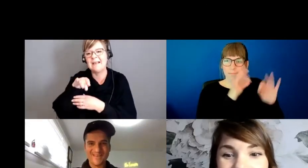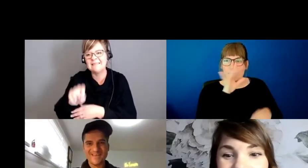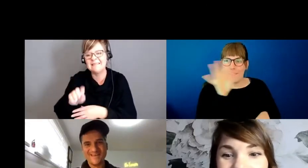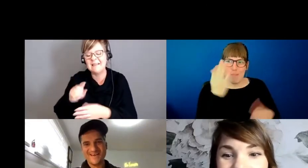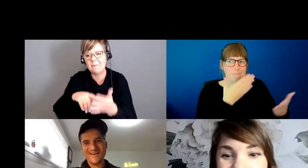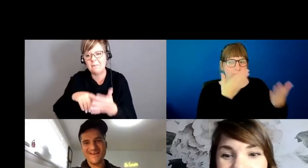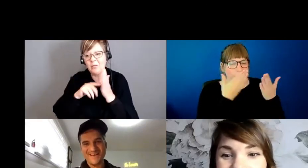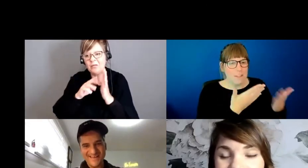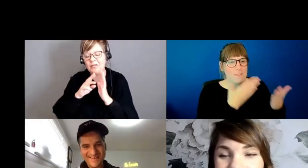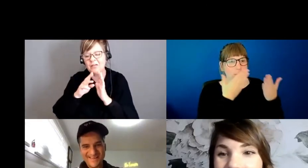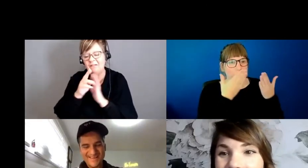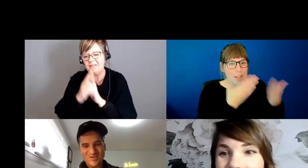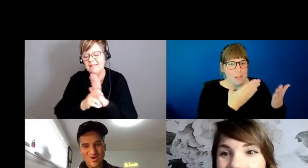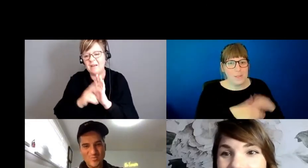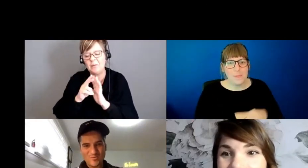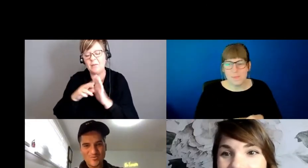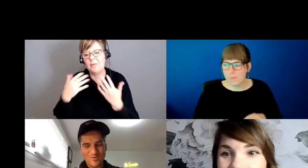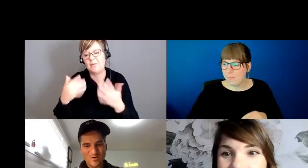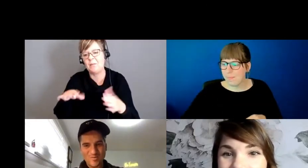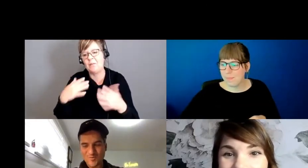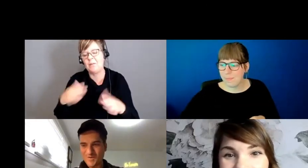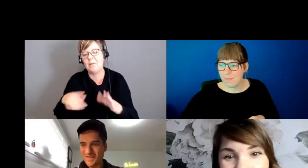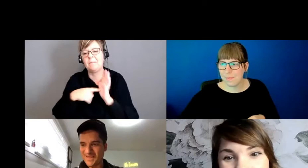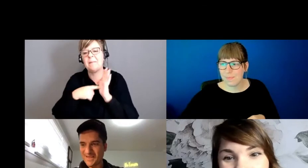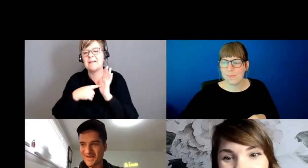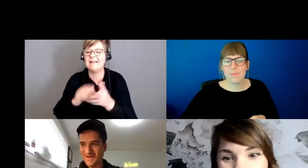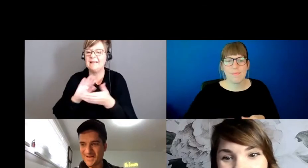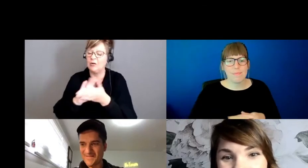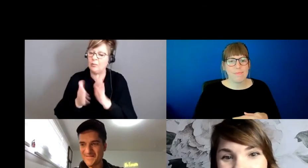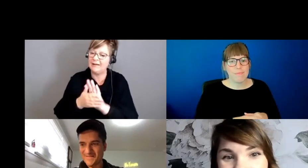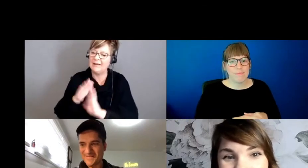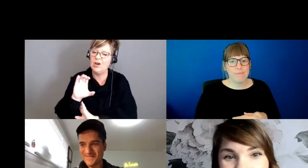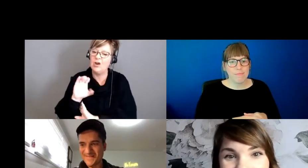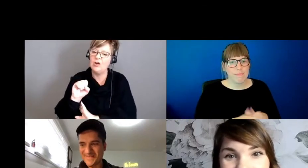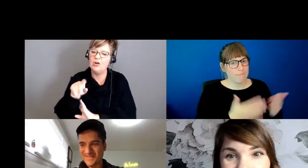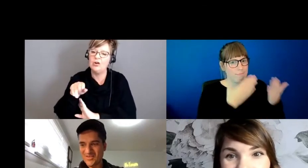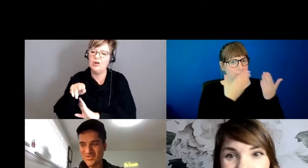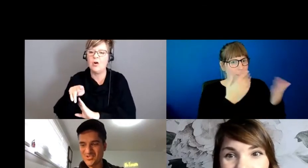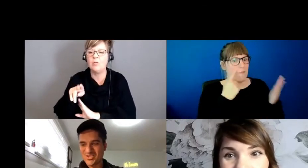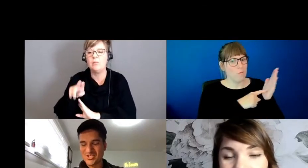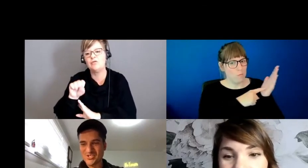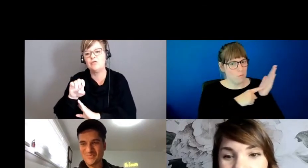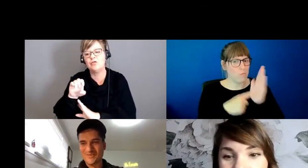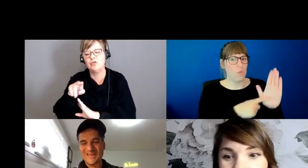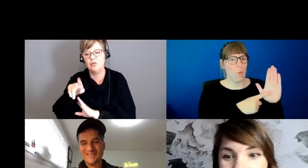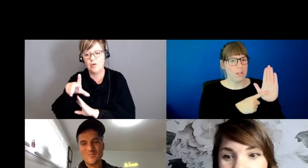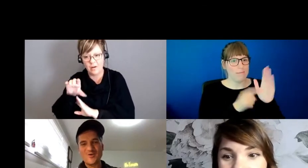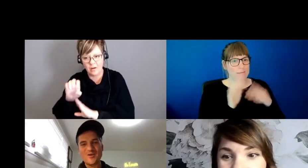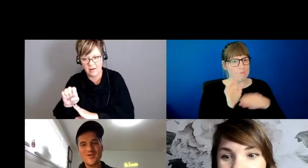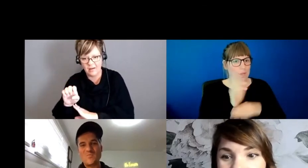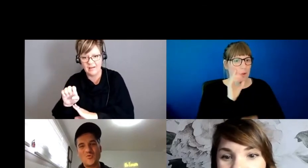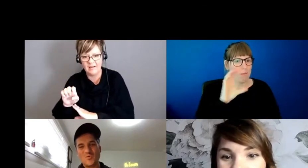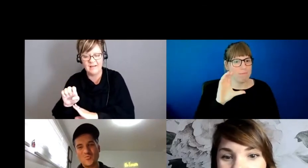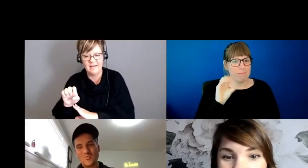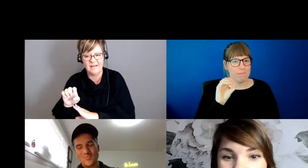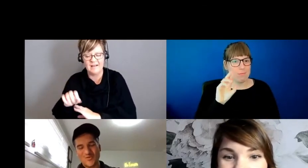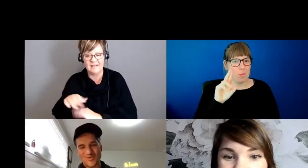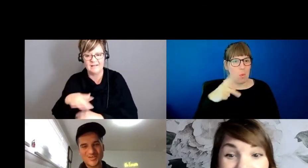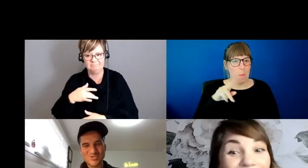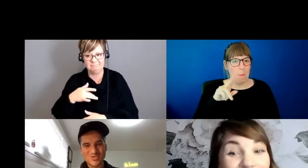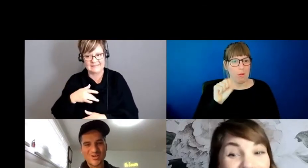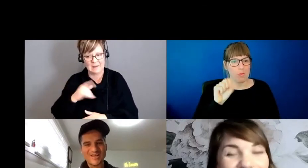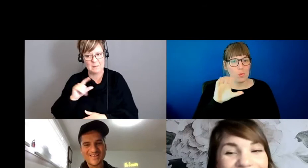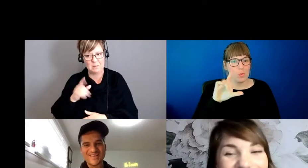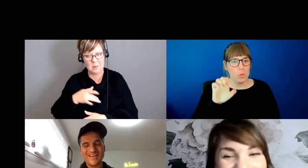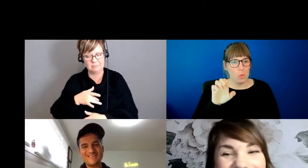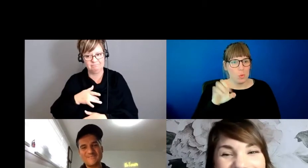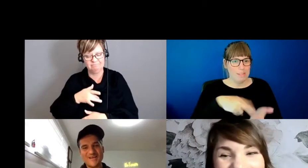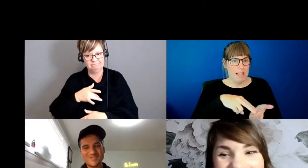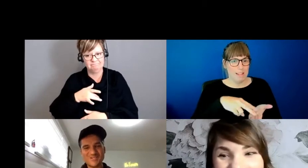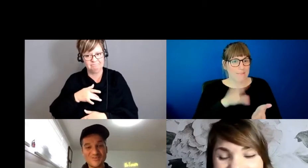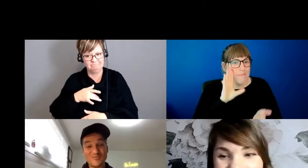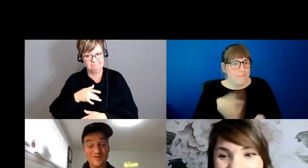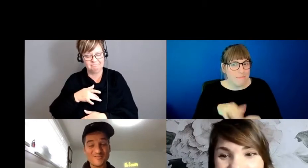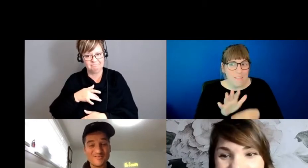YOU, MAXIME. THANK YOU FOR PRESENTING CORPUSCULE DANSE. AND I WAS GETTING EMOTIONAL AS WE WERE